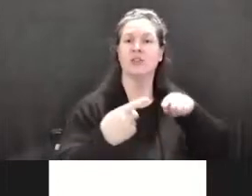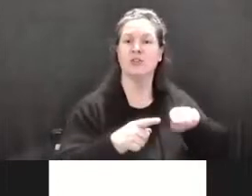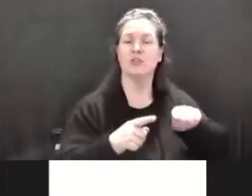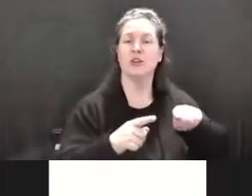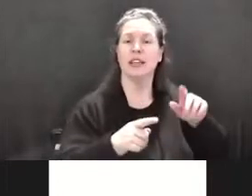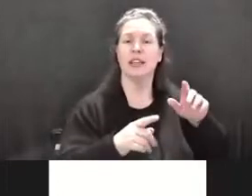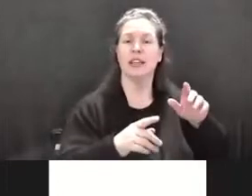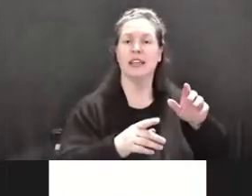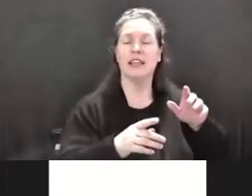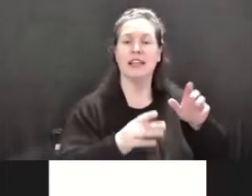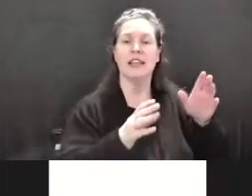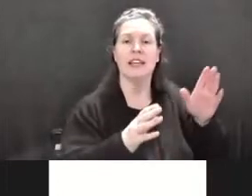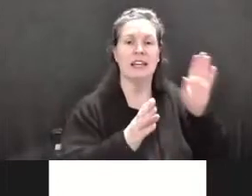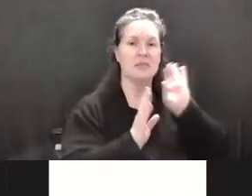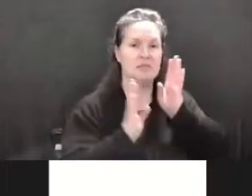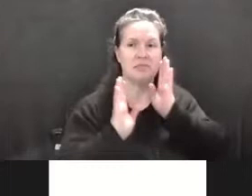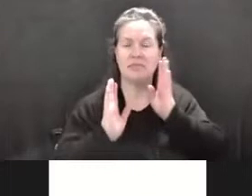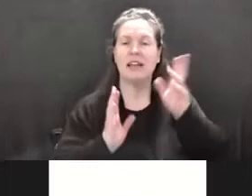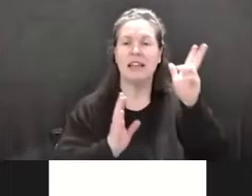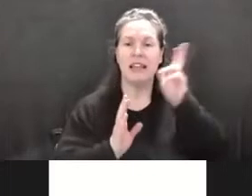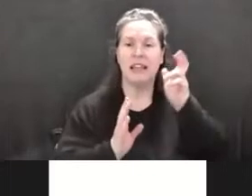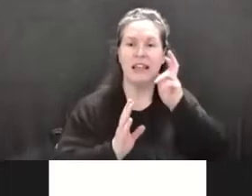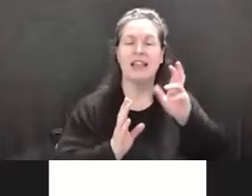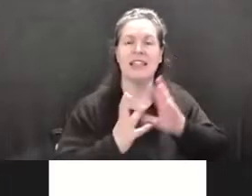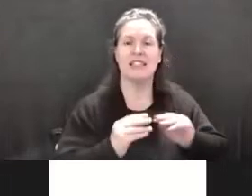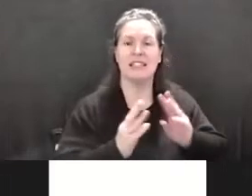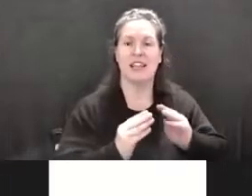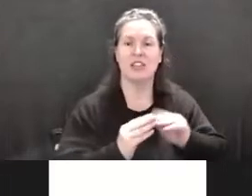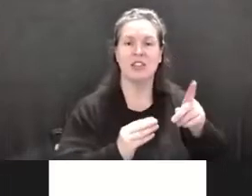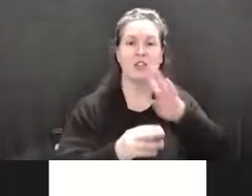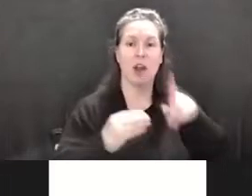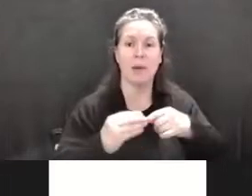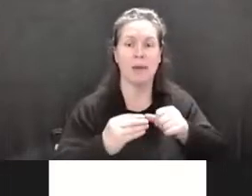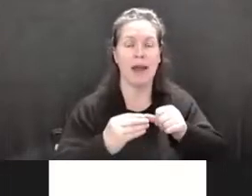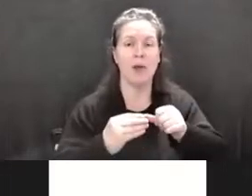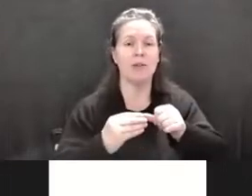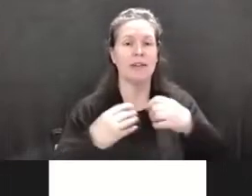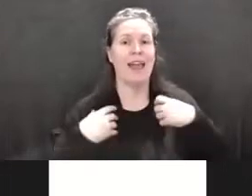individuals talked about the impacts of health inequities. And although there were some solutions,